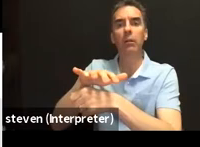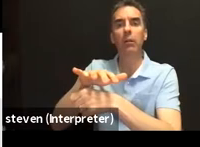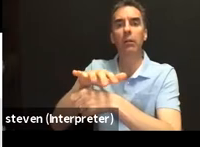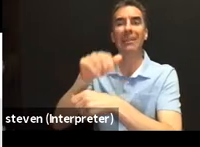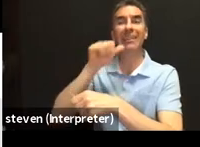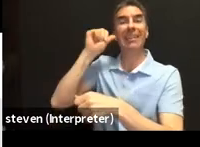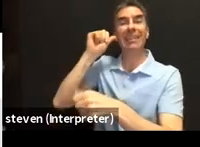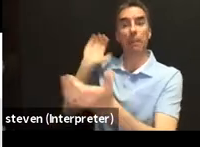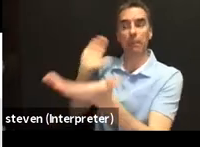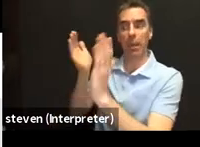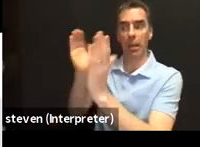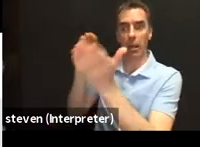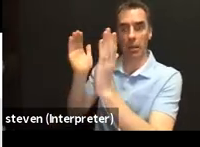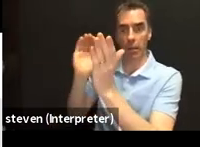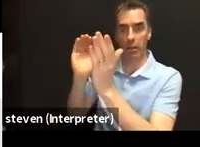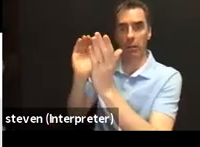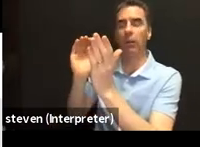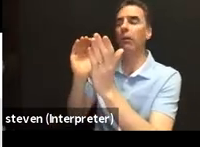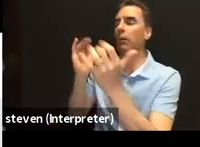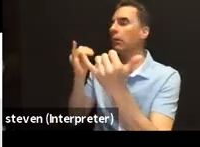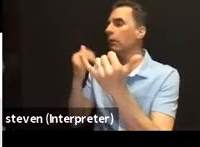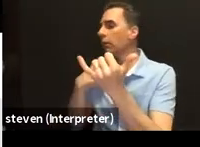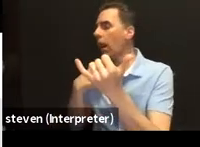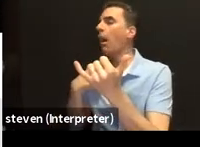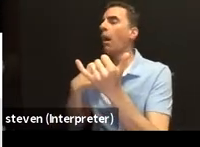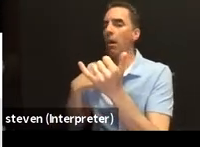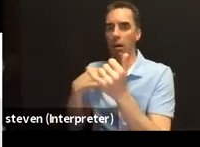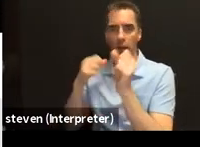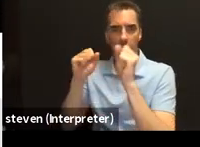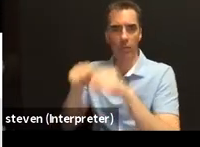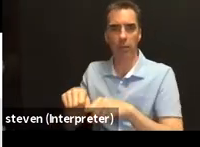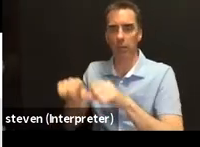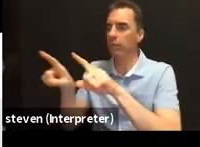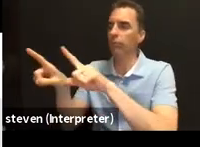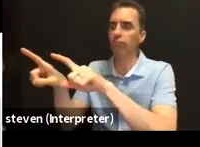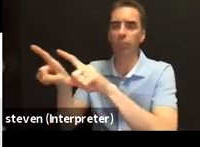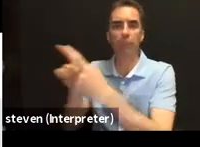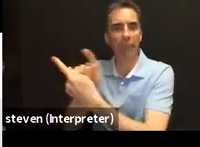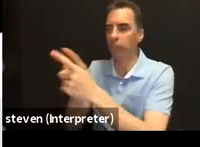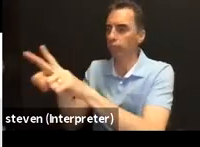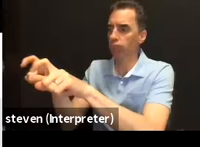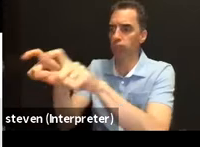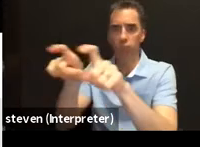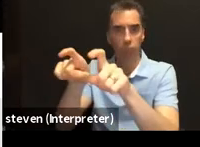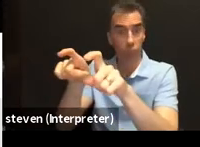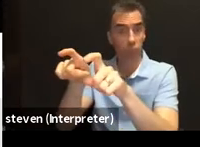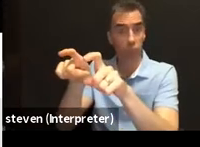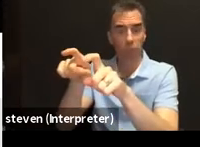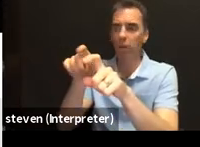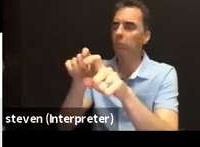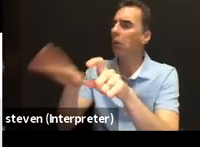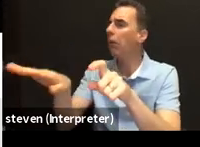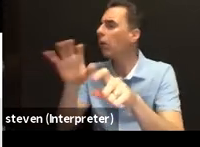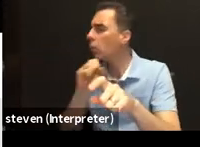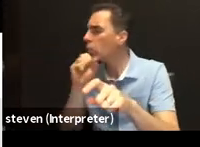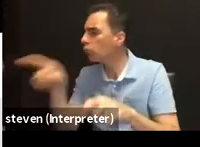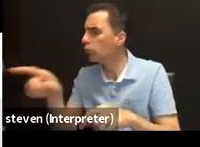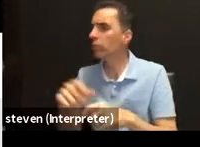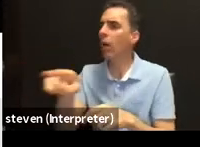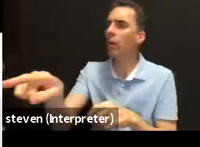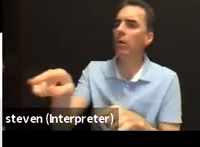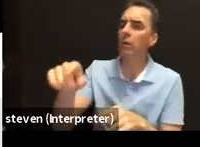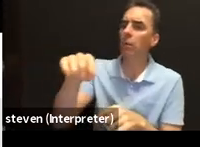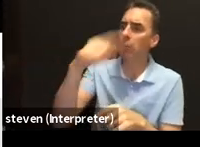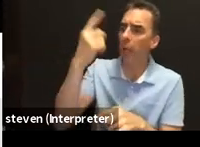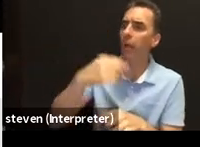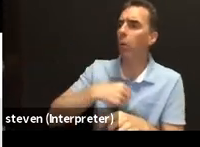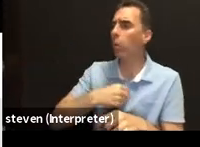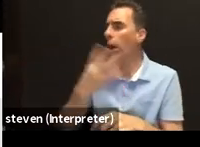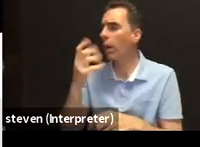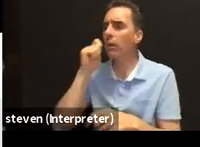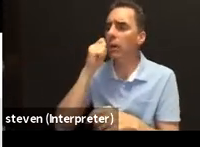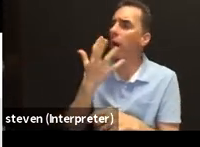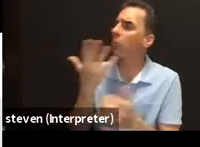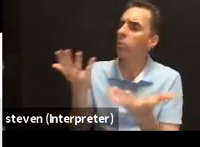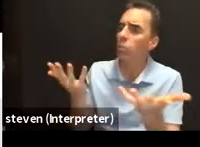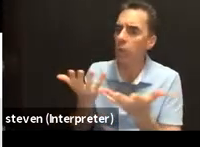maria.rodriguez: And you actually conduct surveys, the service allowed us to really get more the demographic information to identify the ages to identify the the race ethnicities of the people that are experiencing homelessness at that given time.